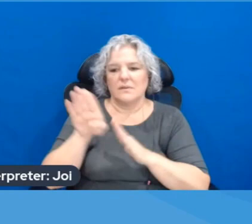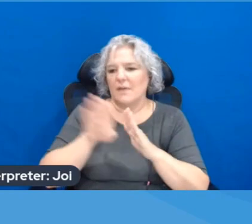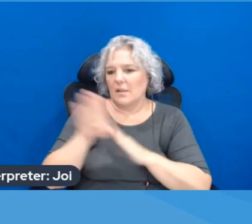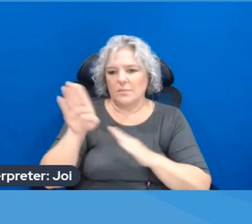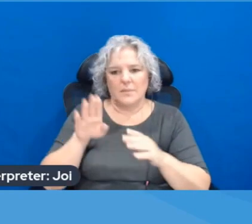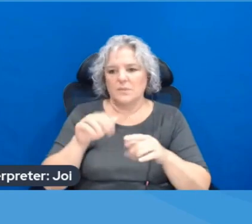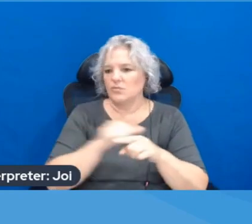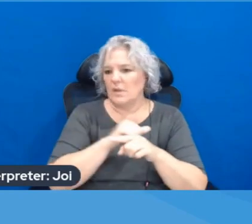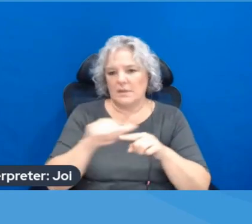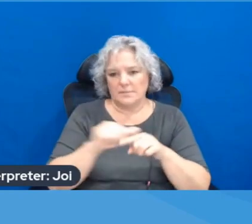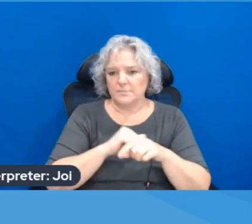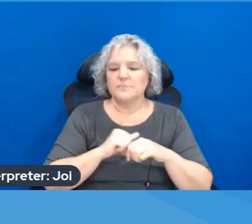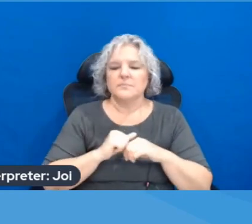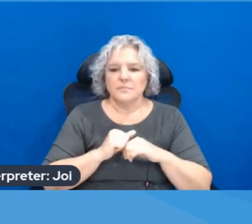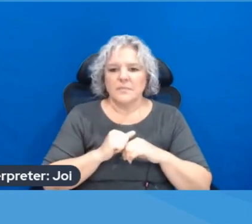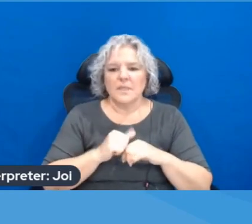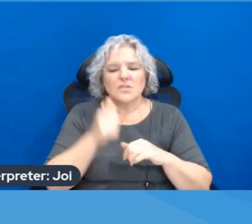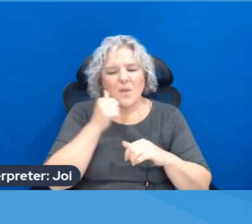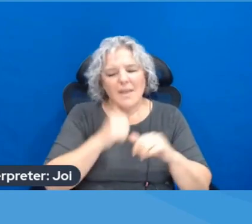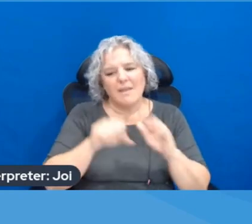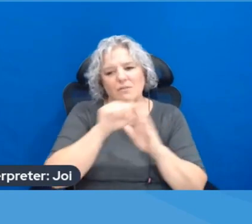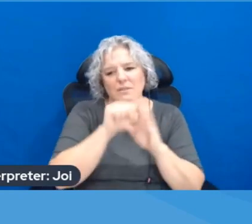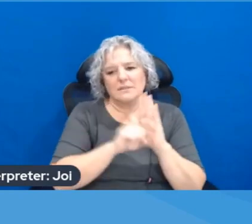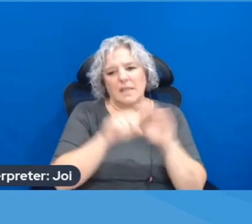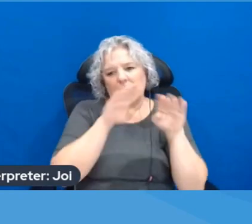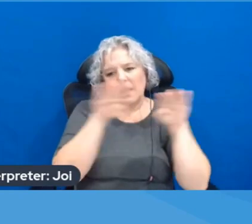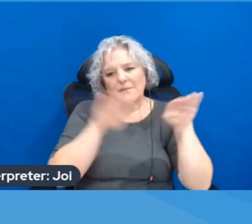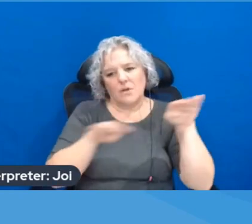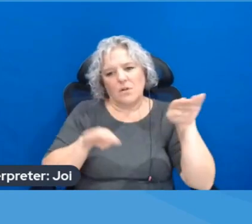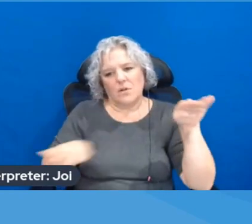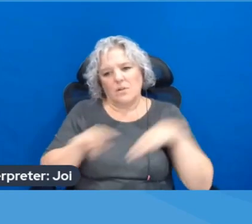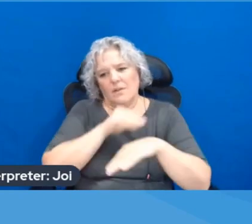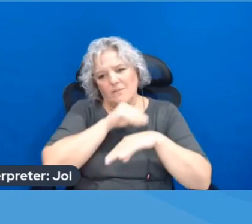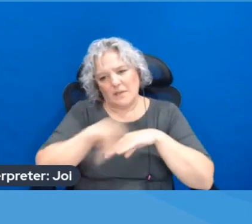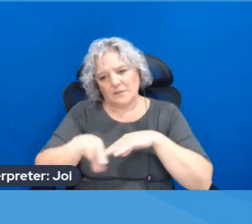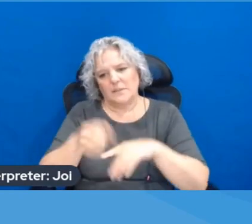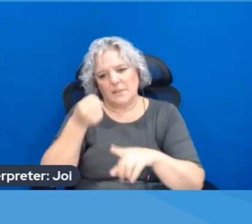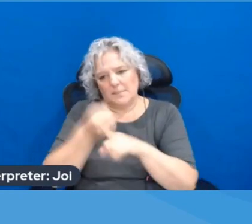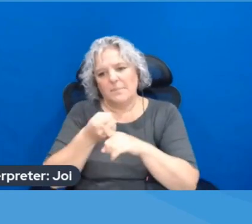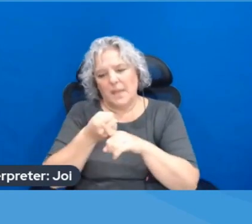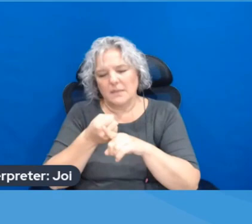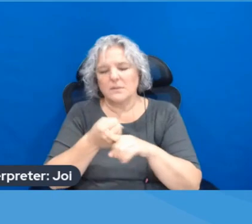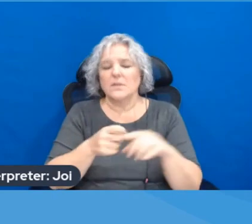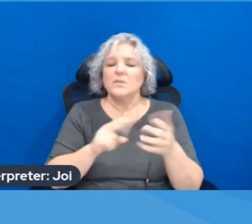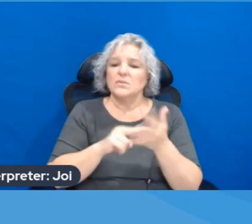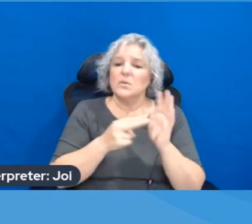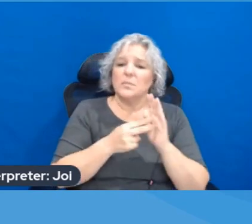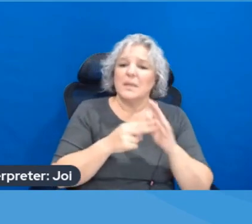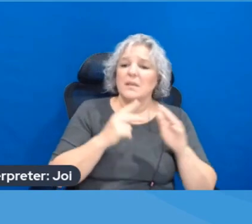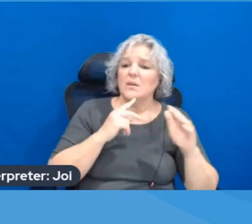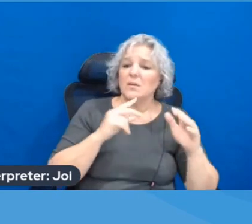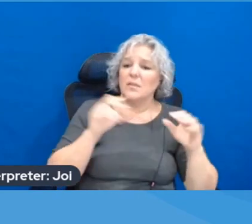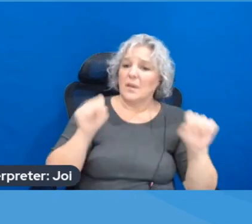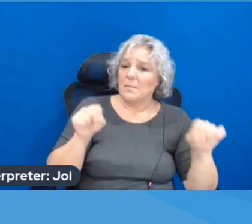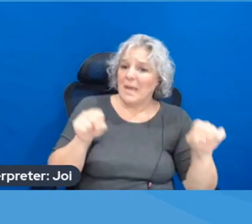in every level of the state system infrastructure. So we know that by building capacity for states to understand,